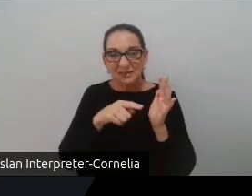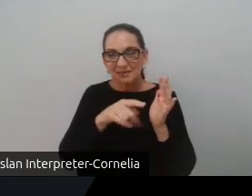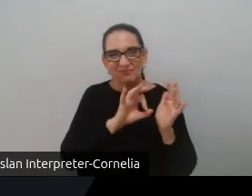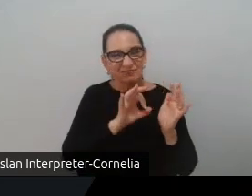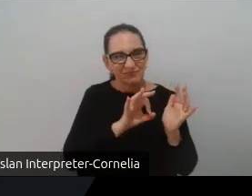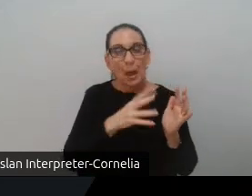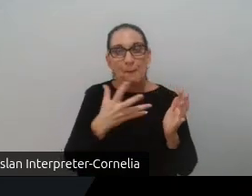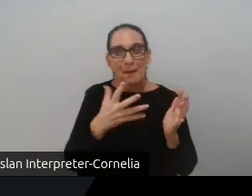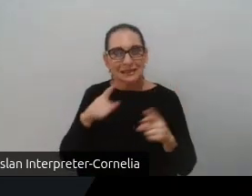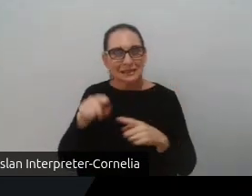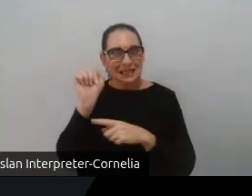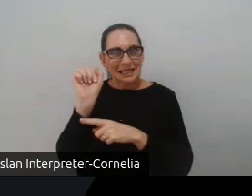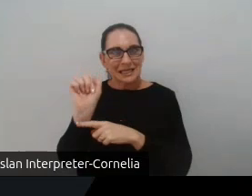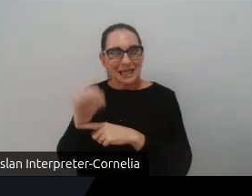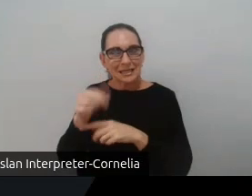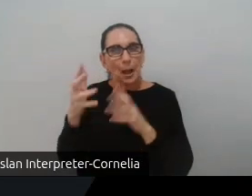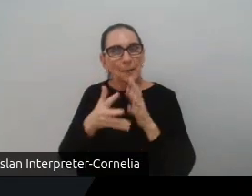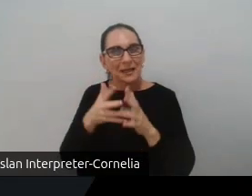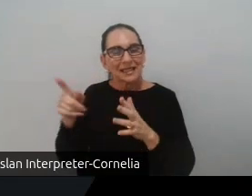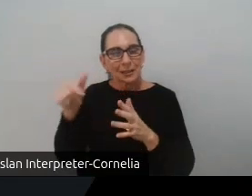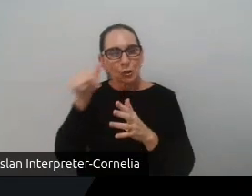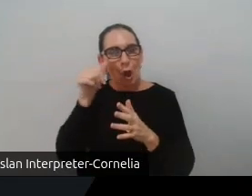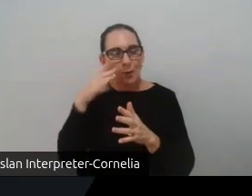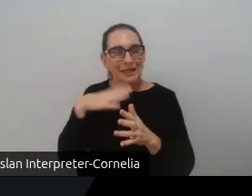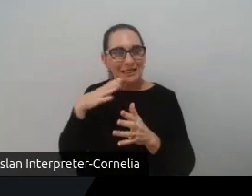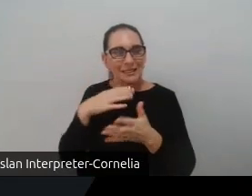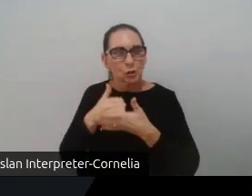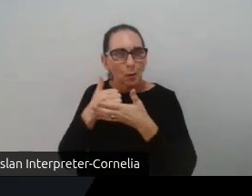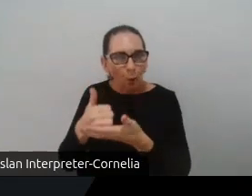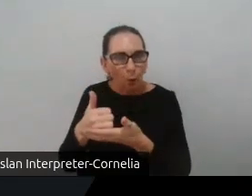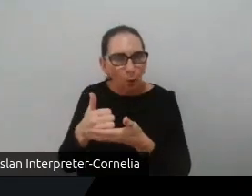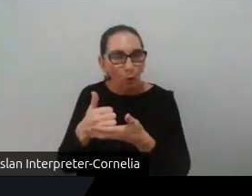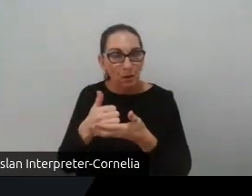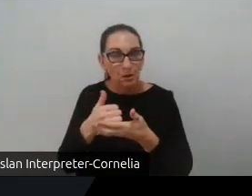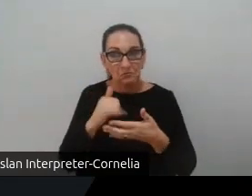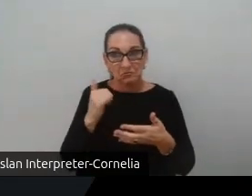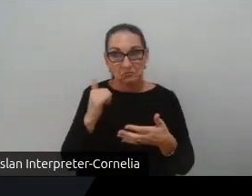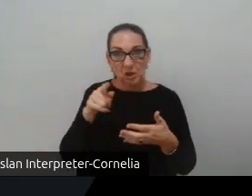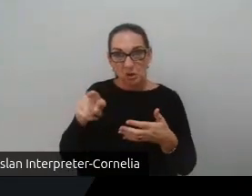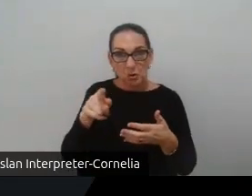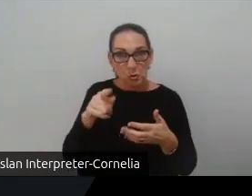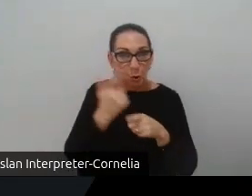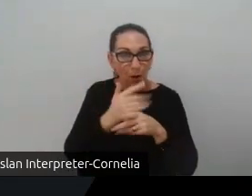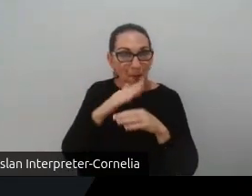then indicate to the court um what conditions if any that you are referring to. Now this is